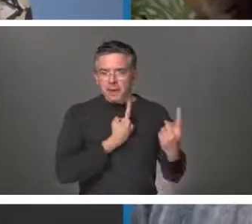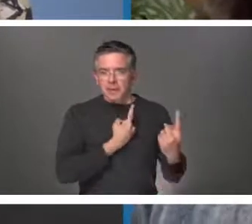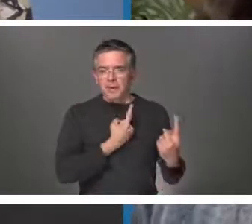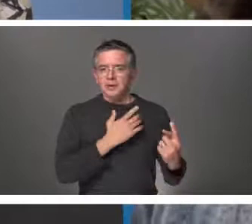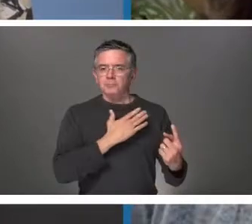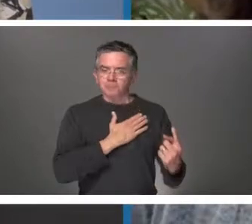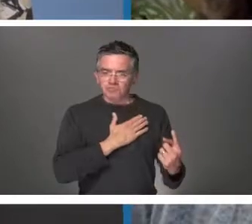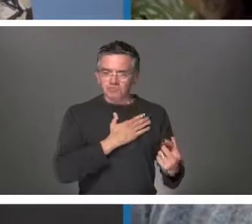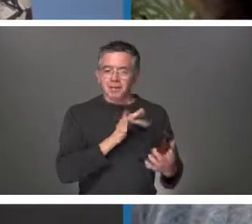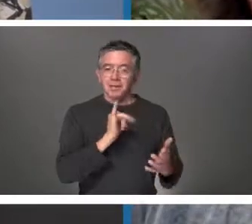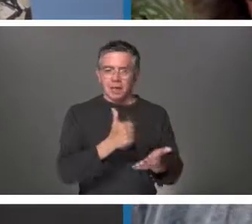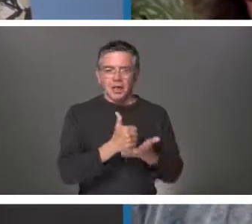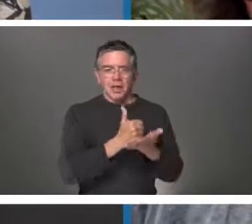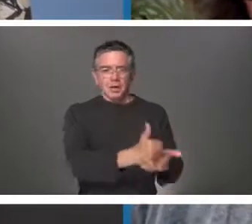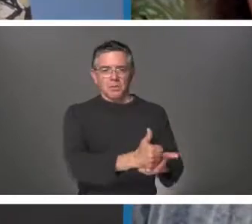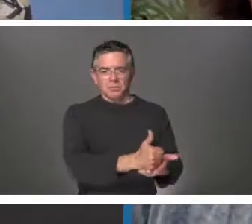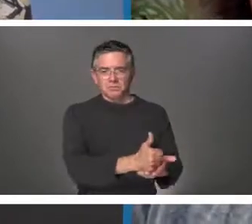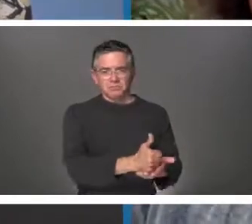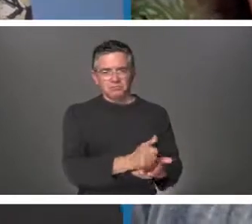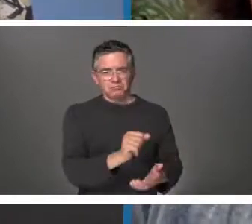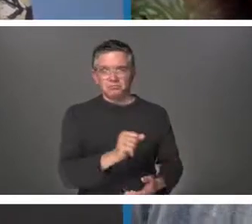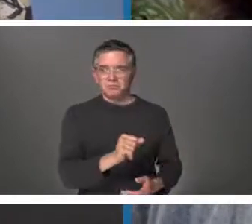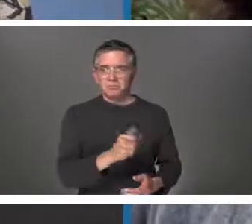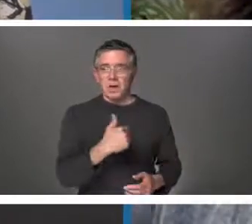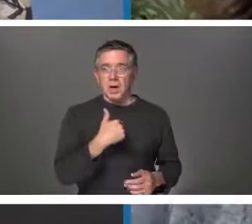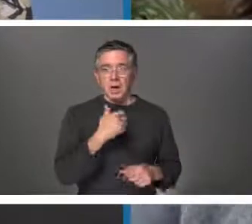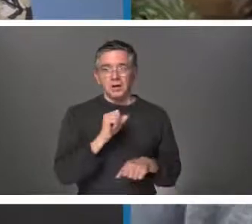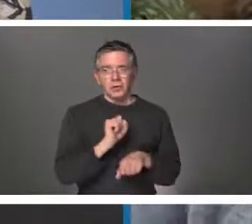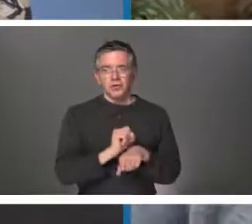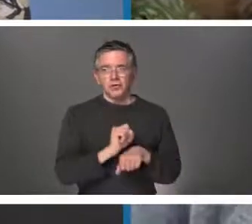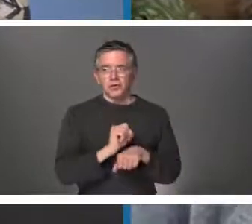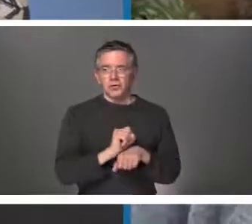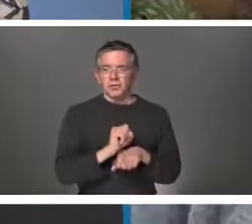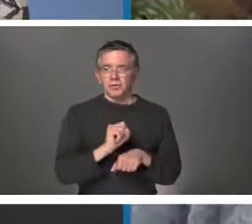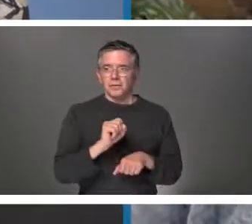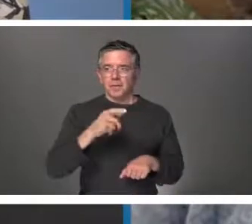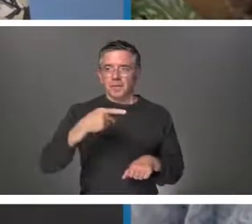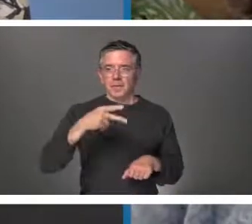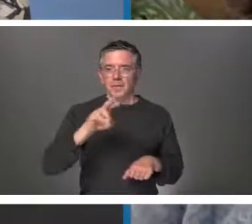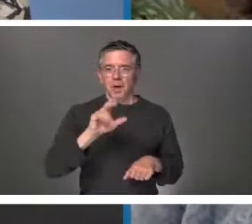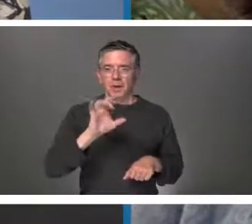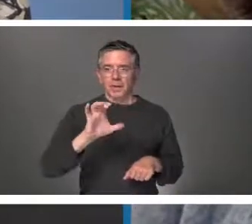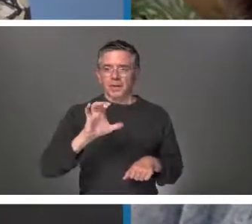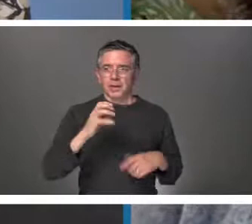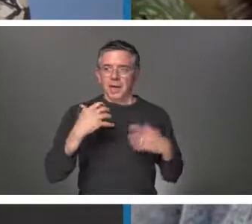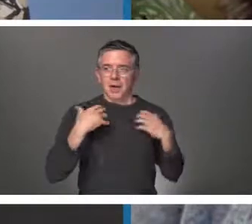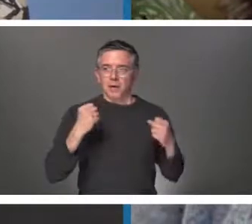and care very deeply about this work, I also have a family history where my grandmother was in an iron lung